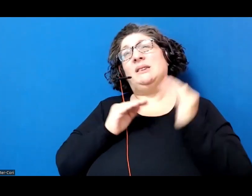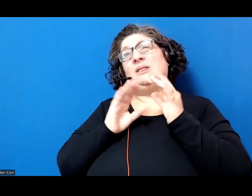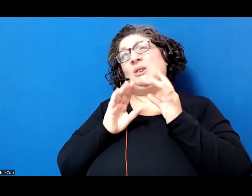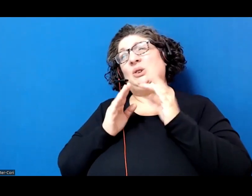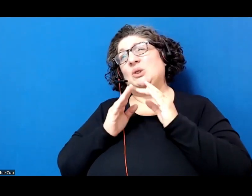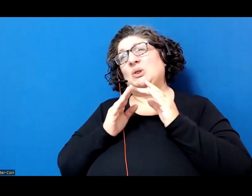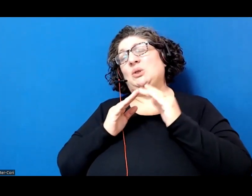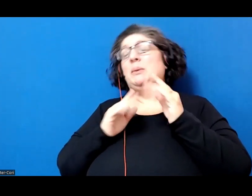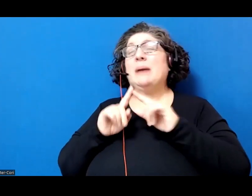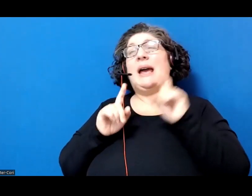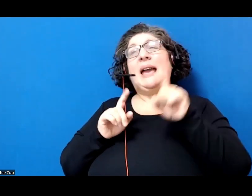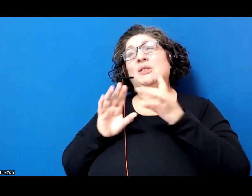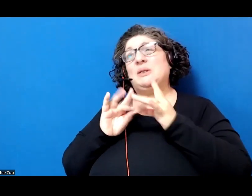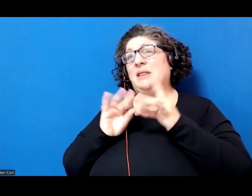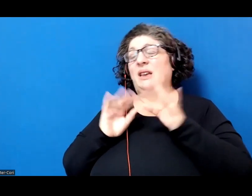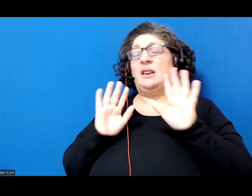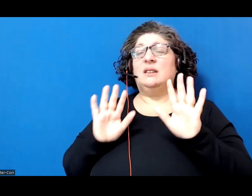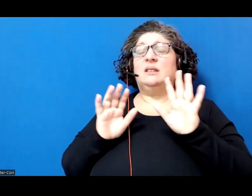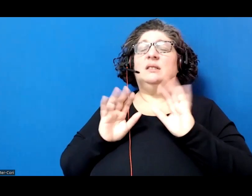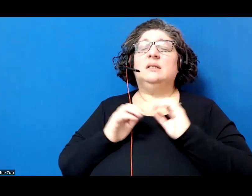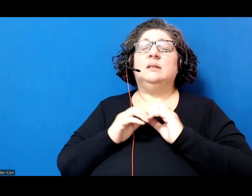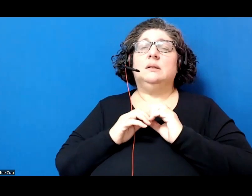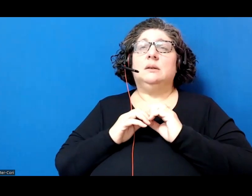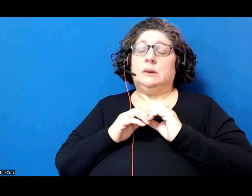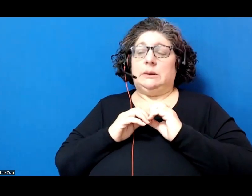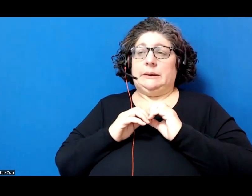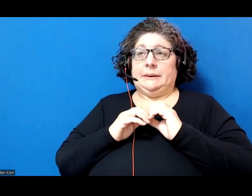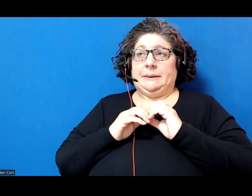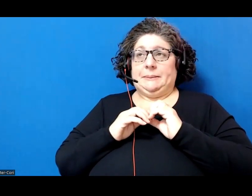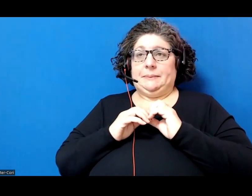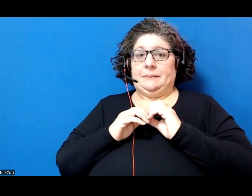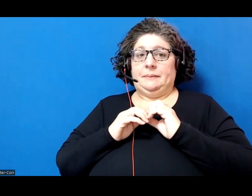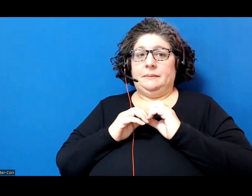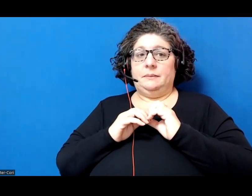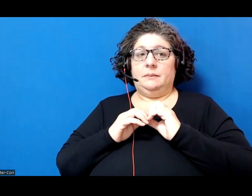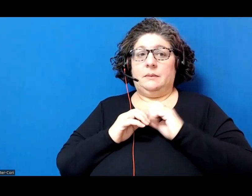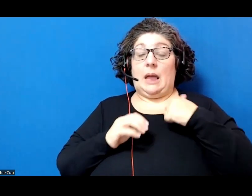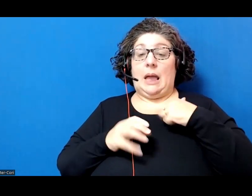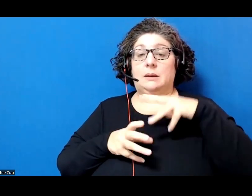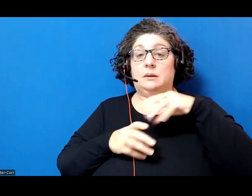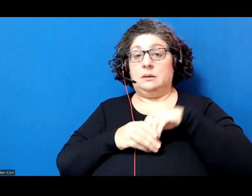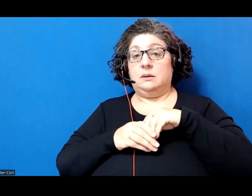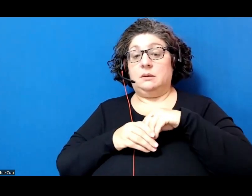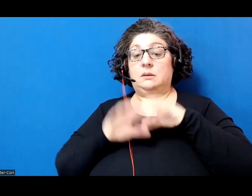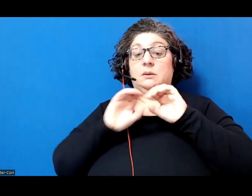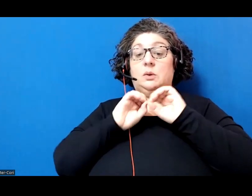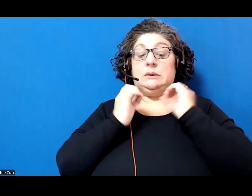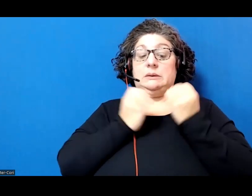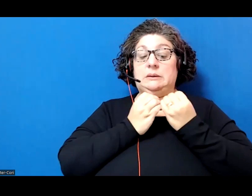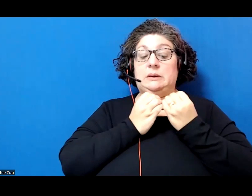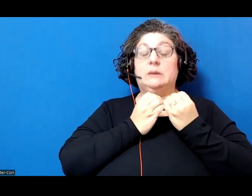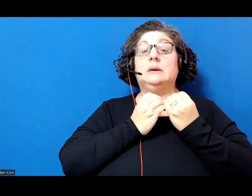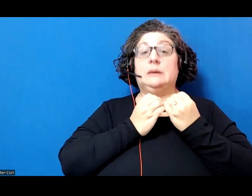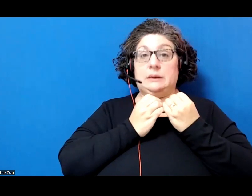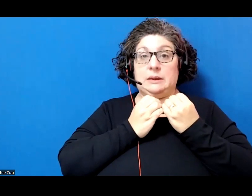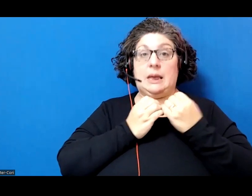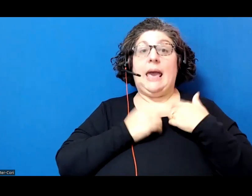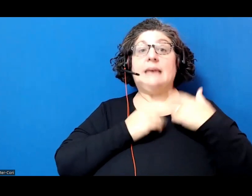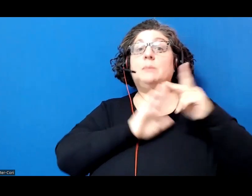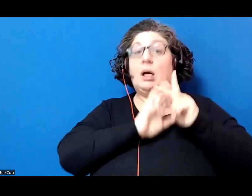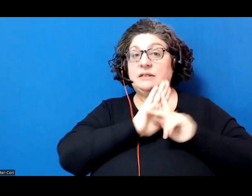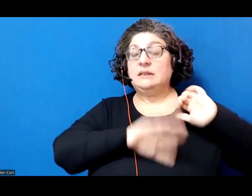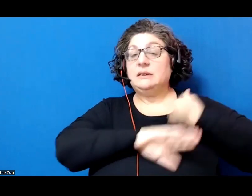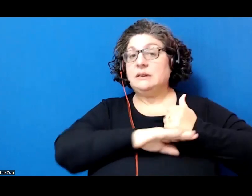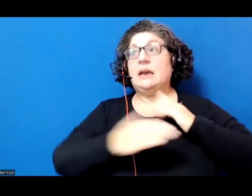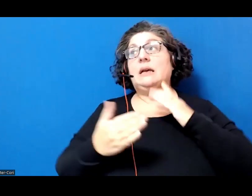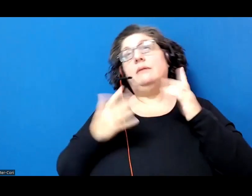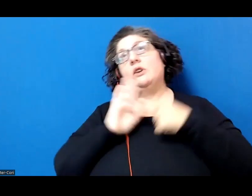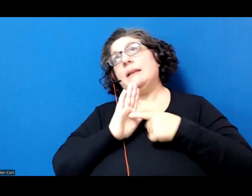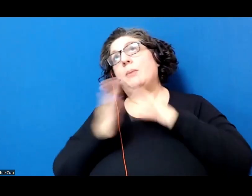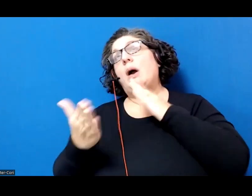And I have to say that being part of an organization that has policy, for example, against taking